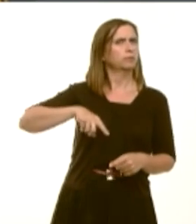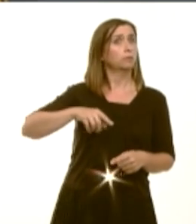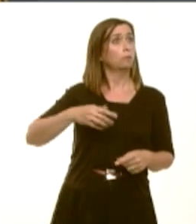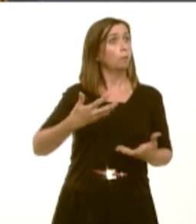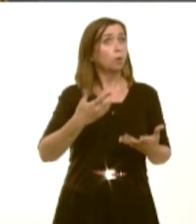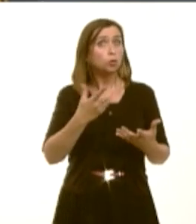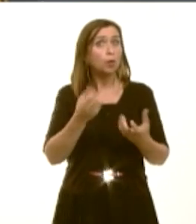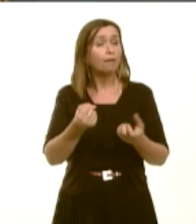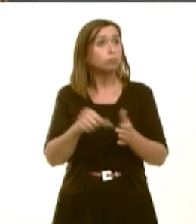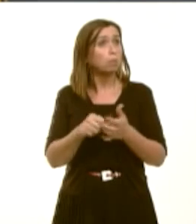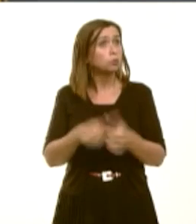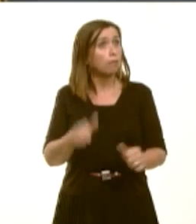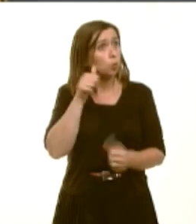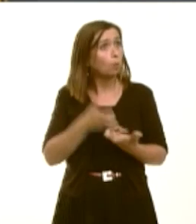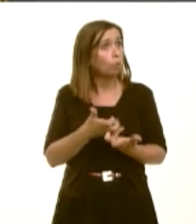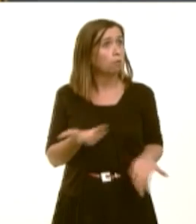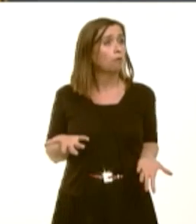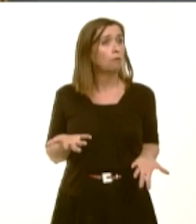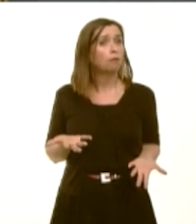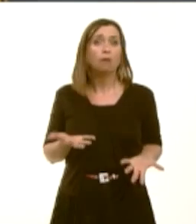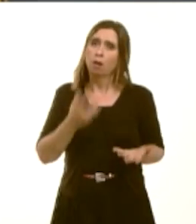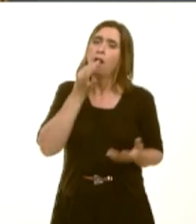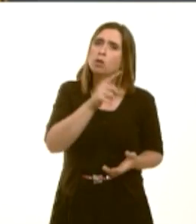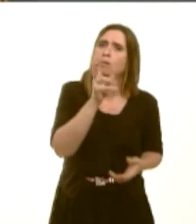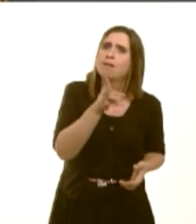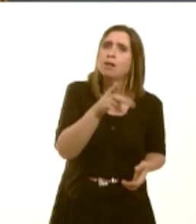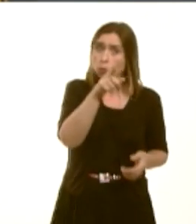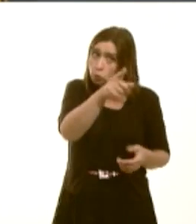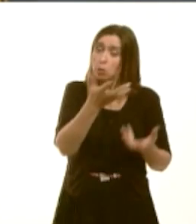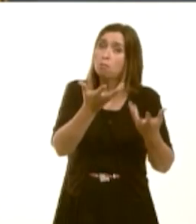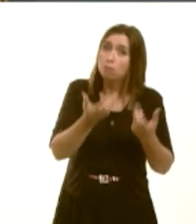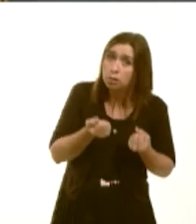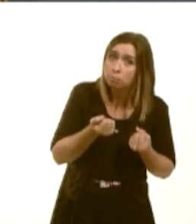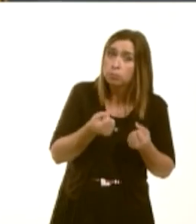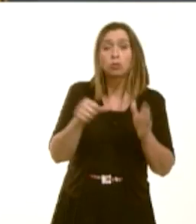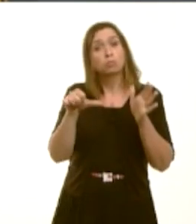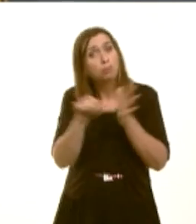problem at all. So, Iíll ask you again: do you accept that there is a problem with patients